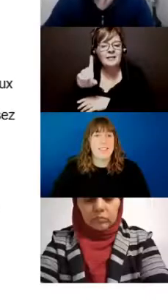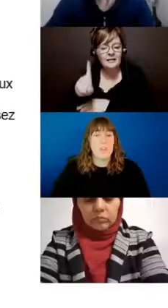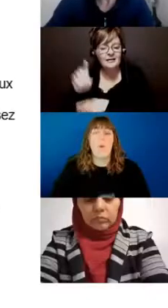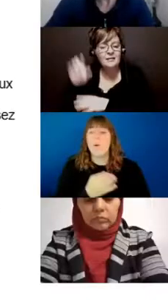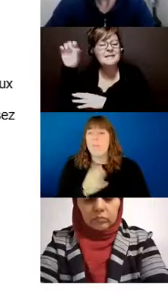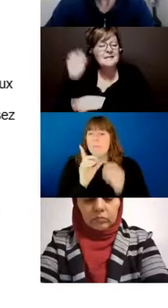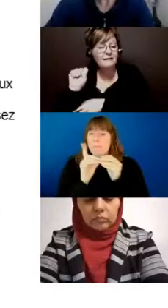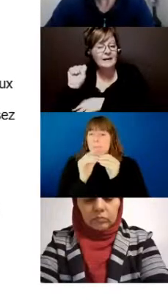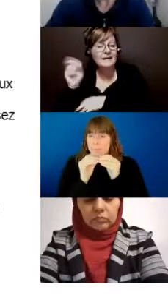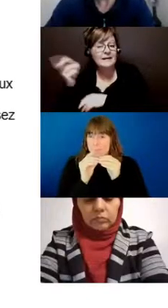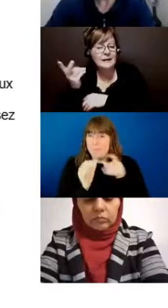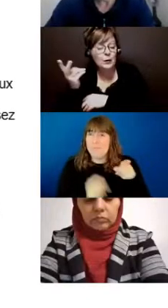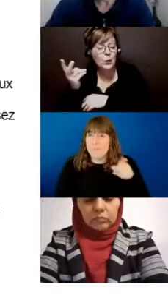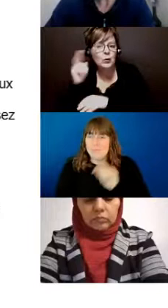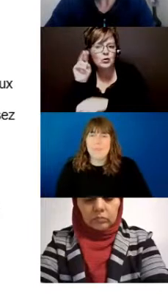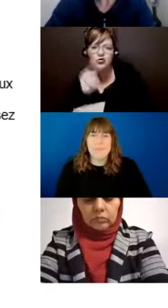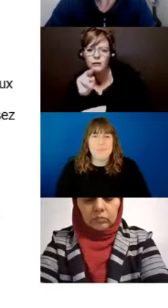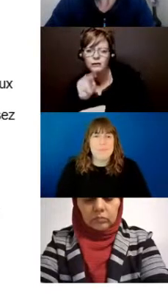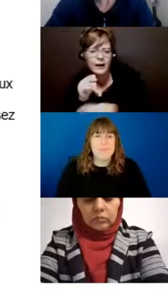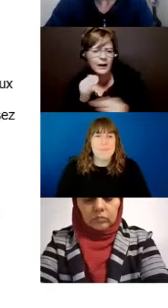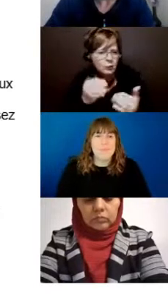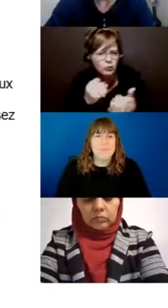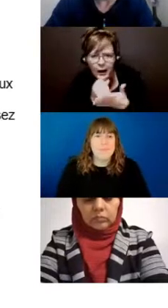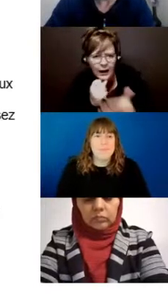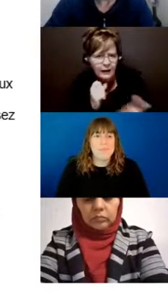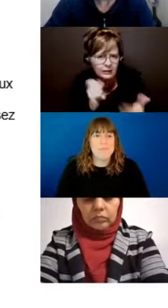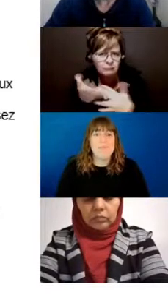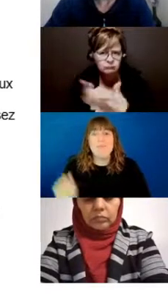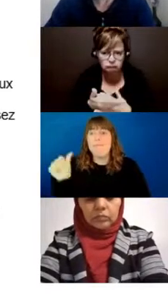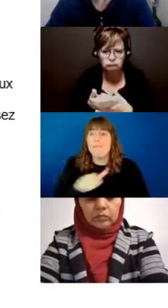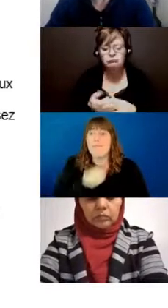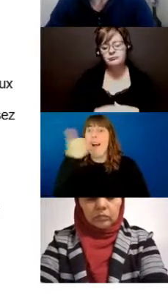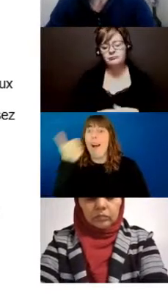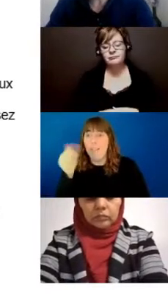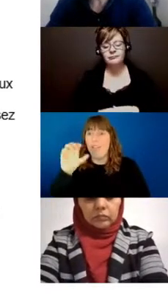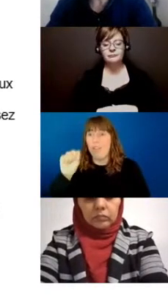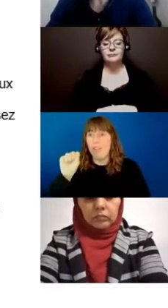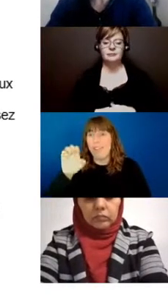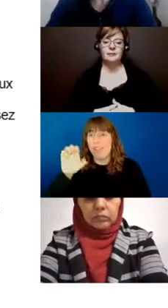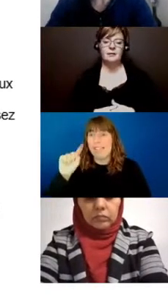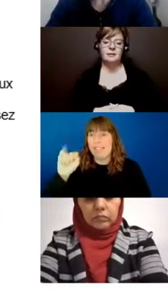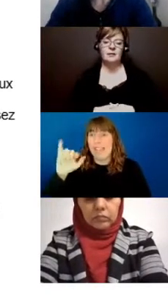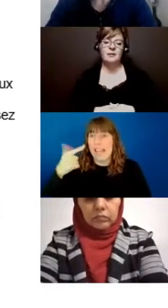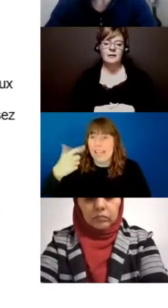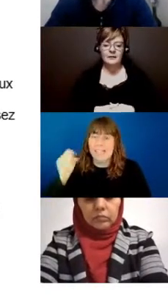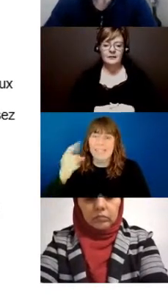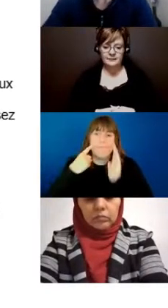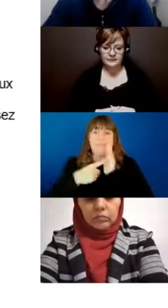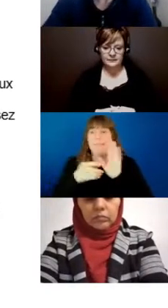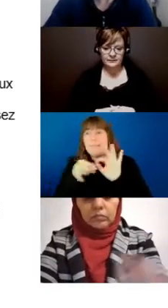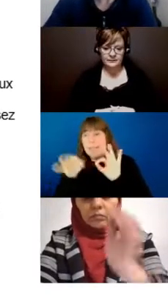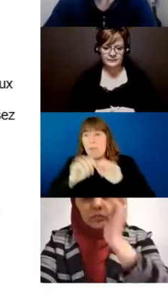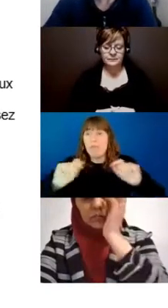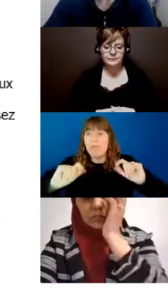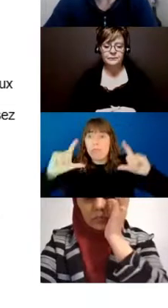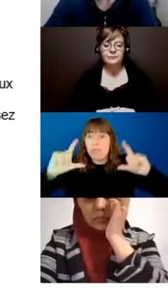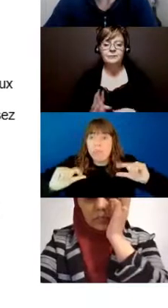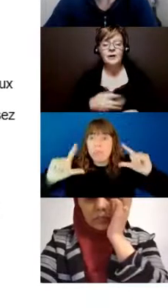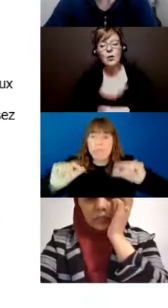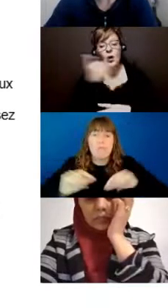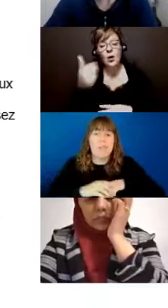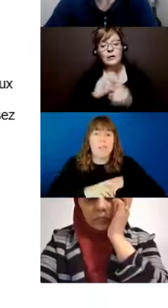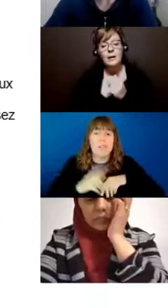little bit to add access additional settings such as the captions size on screen notifications etc